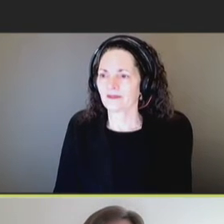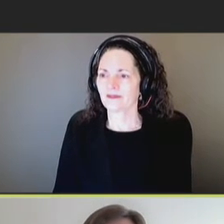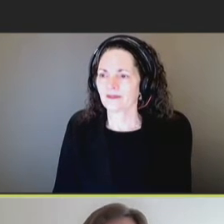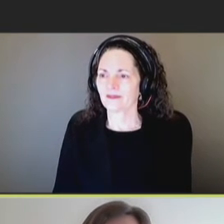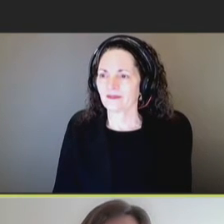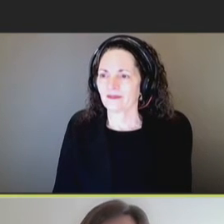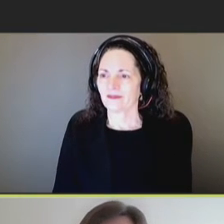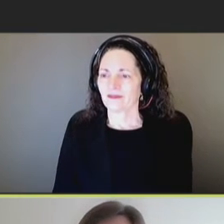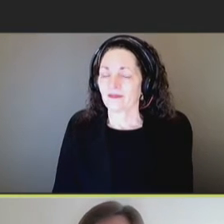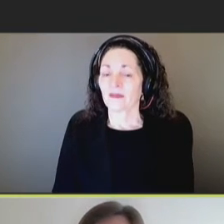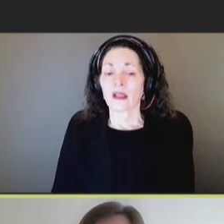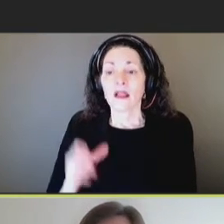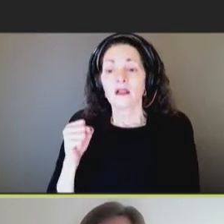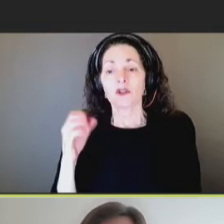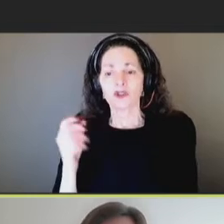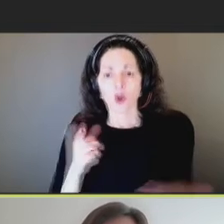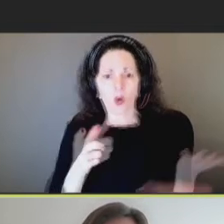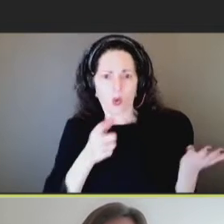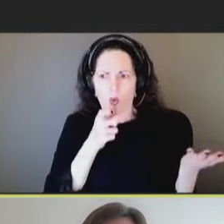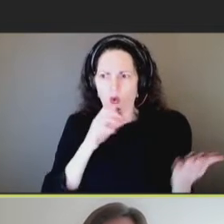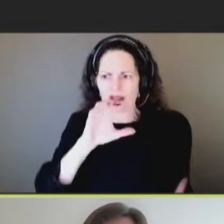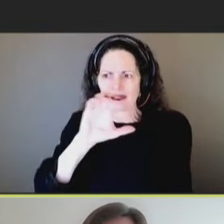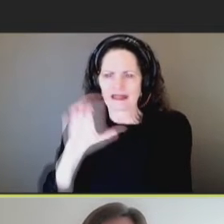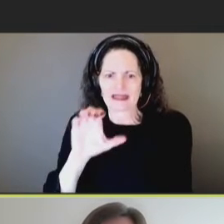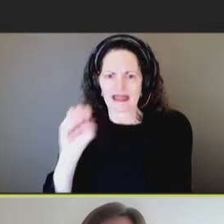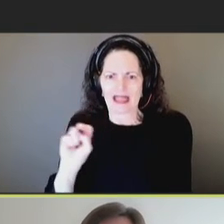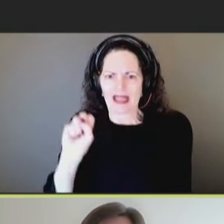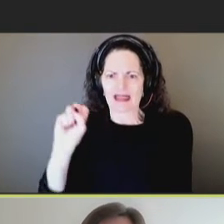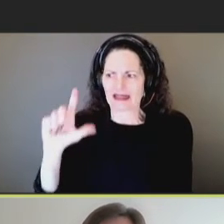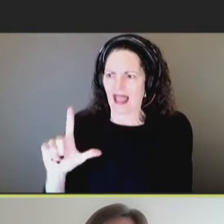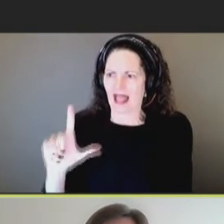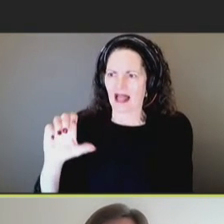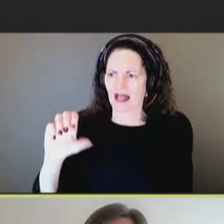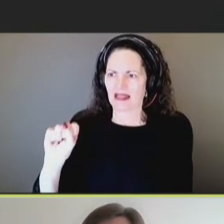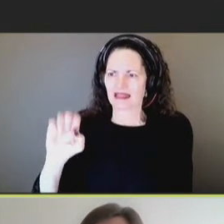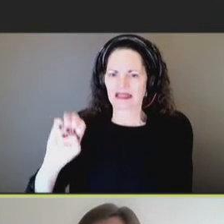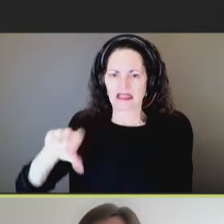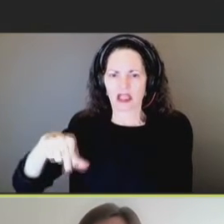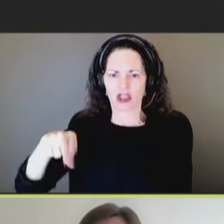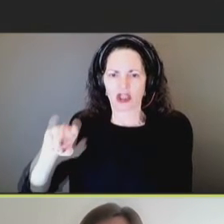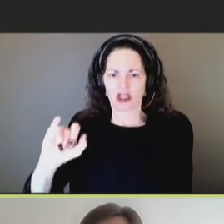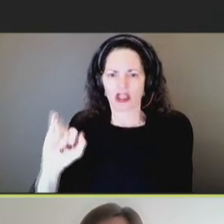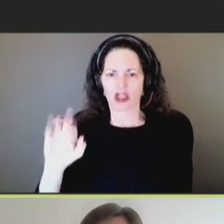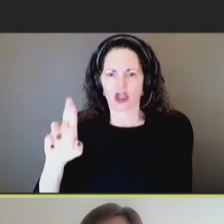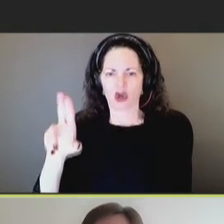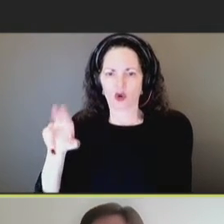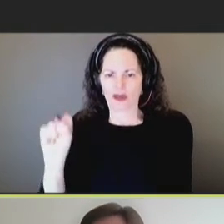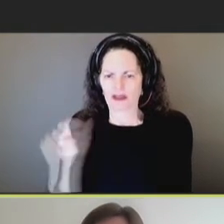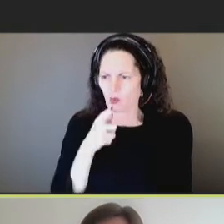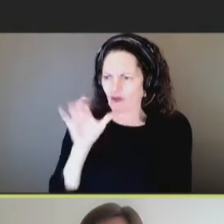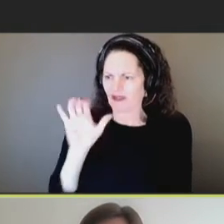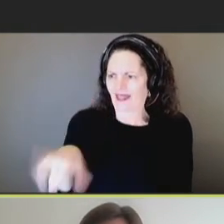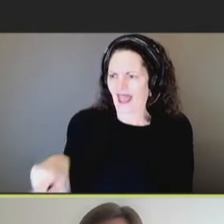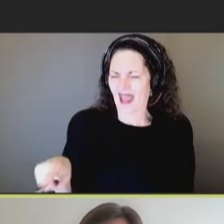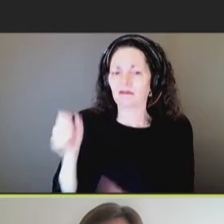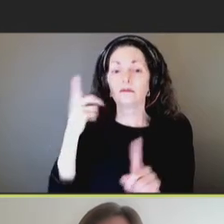So, just who are we? Who are CSL Seqirus? We were formed as part of the Australian government over